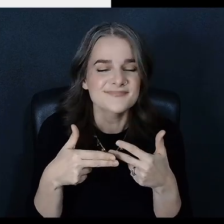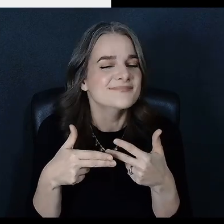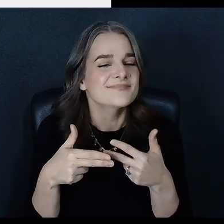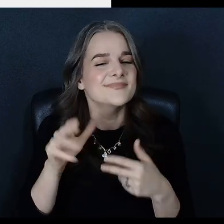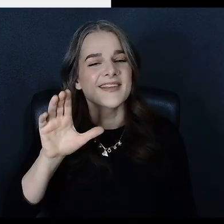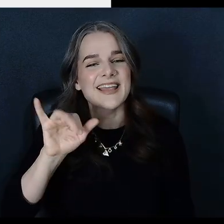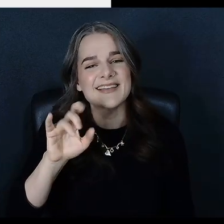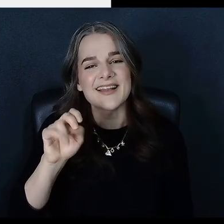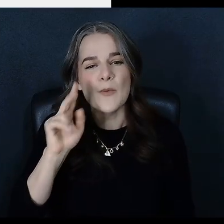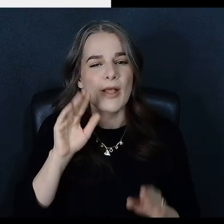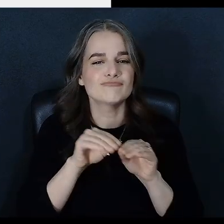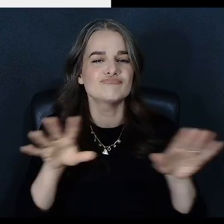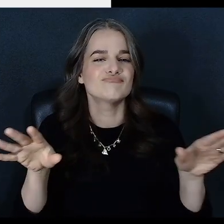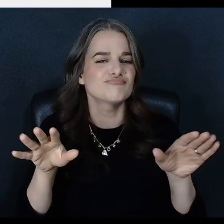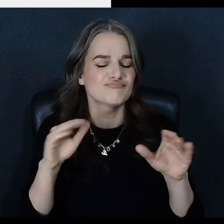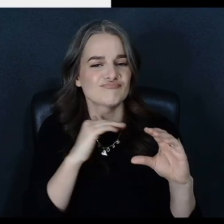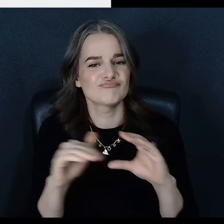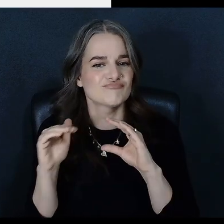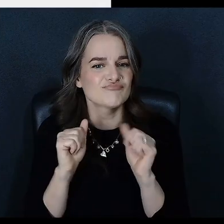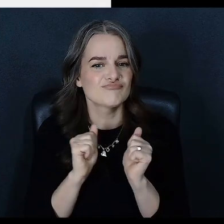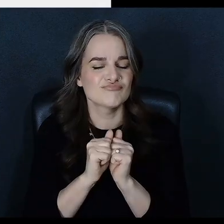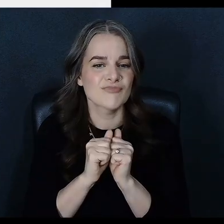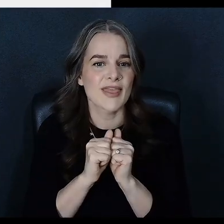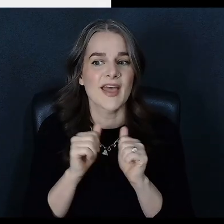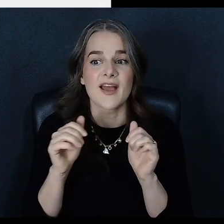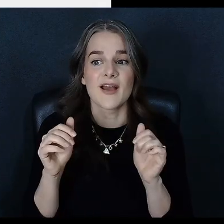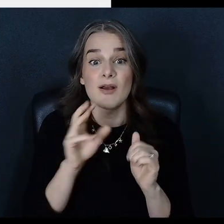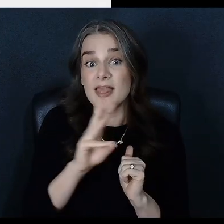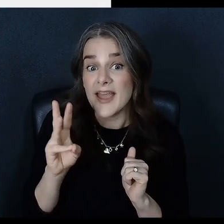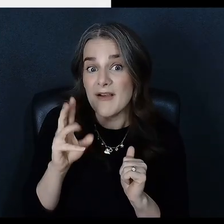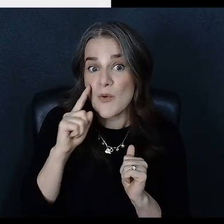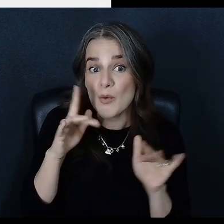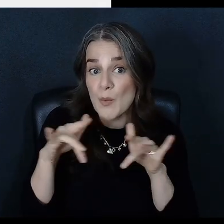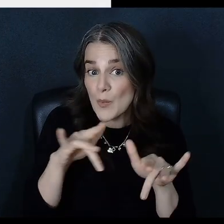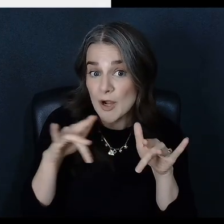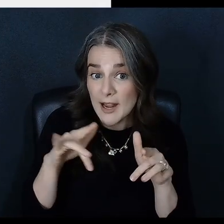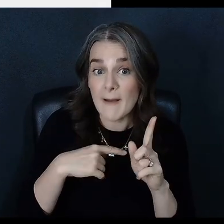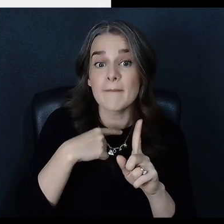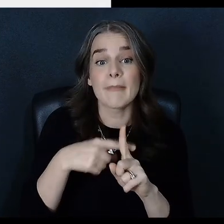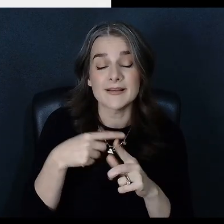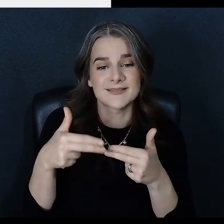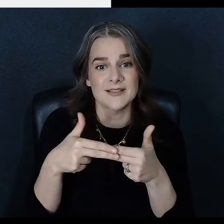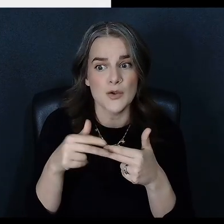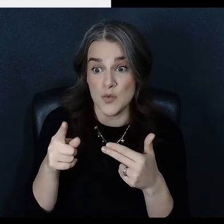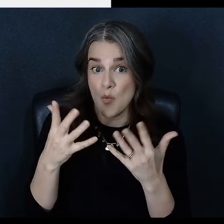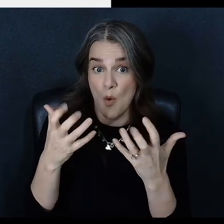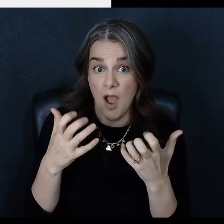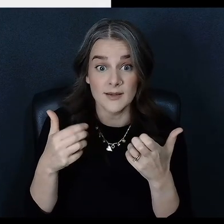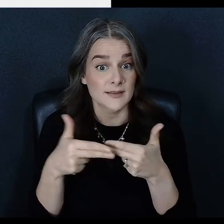and also, I'm sure, the link to the recording. But if you really want them right now-- and by the way, I would say get the slides,